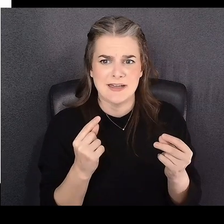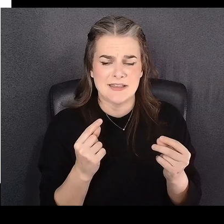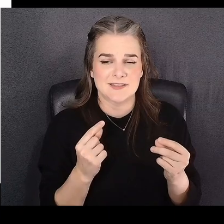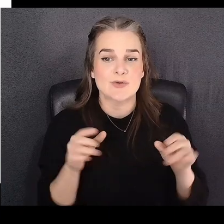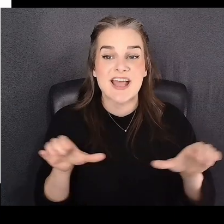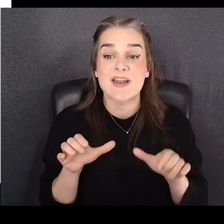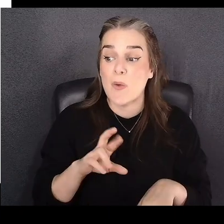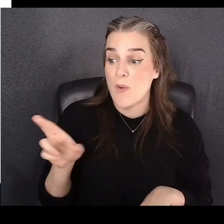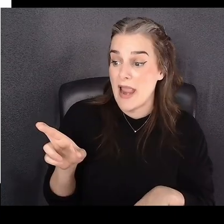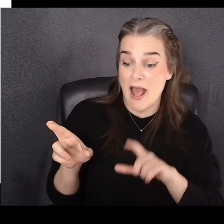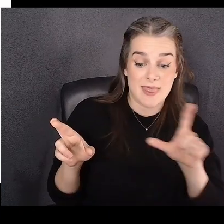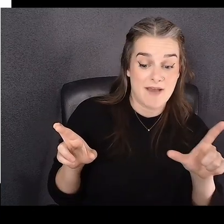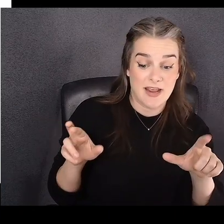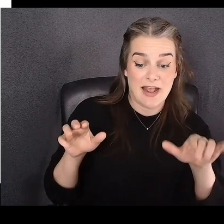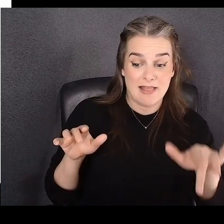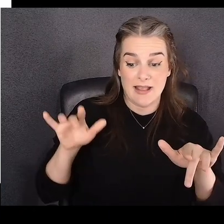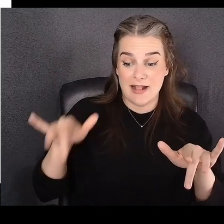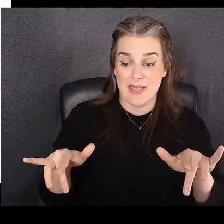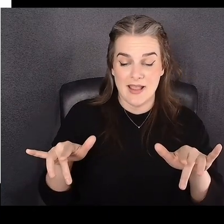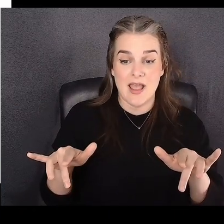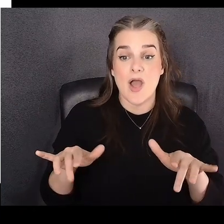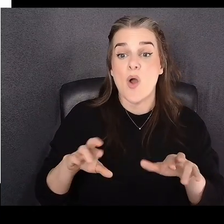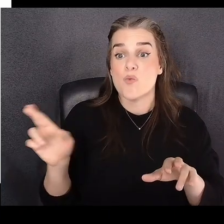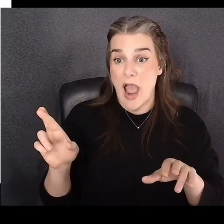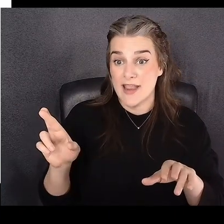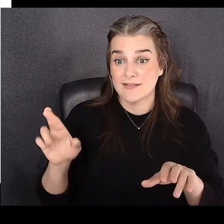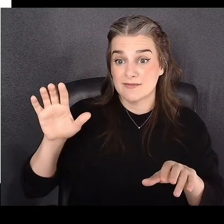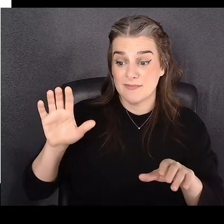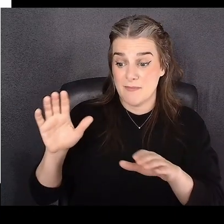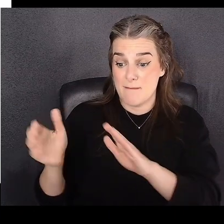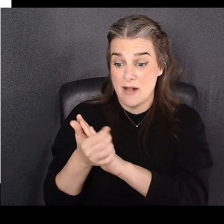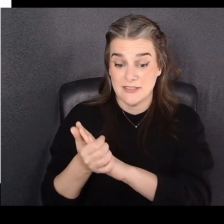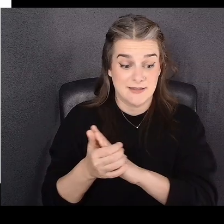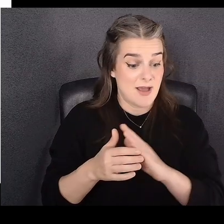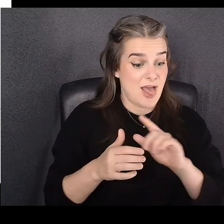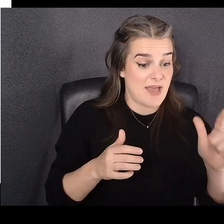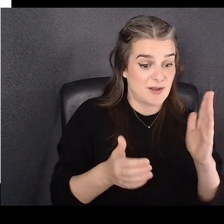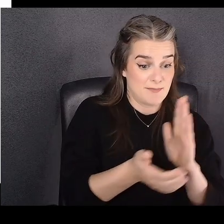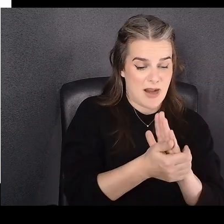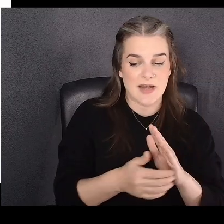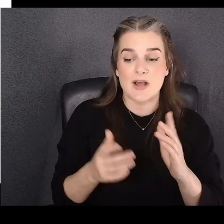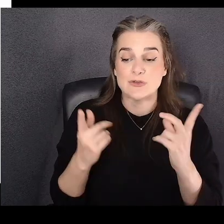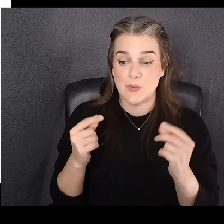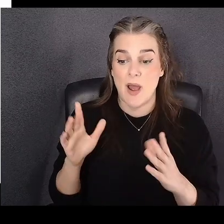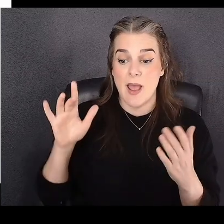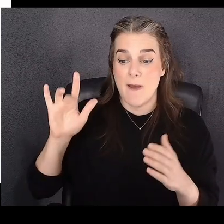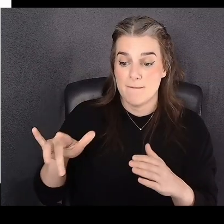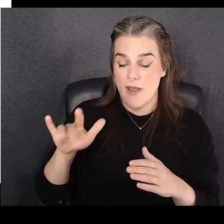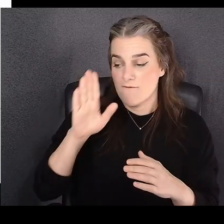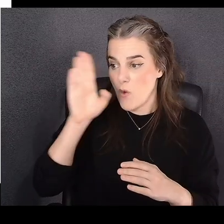So we mounted a right switch and a left switch, so he could either go back a page or forward a page. But it gave him independence.